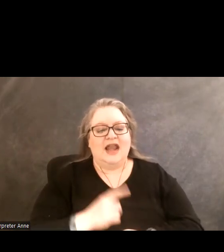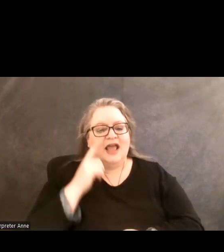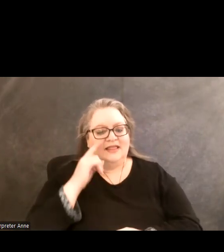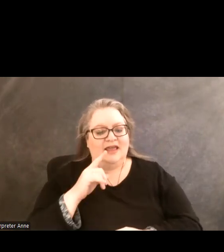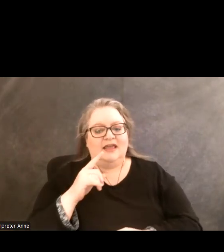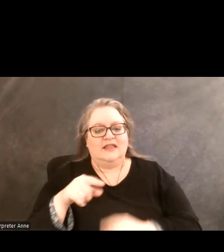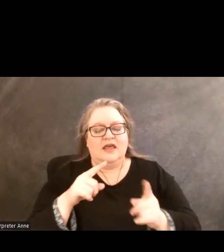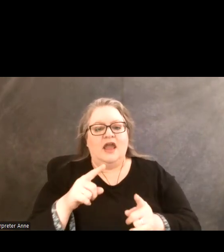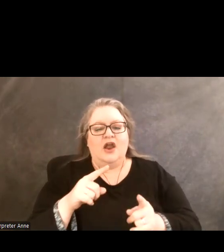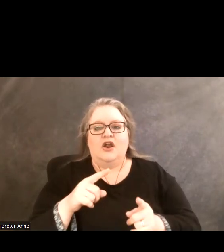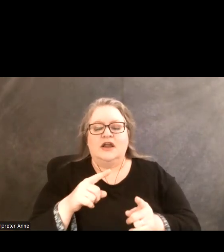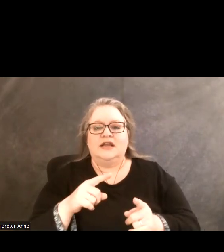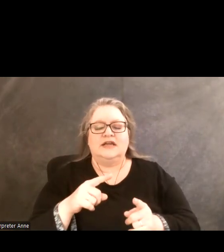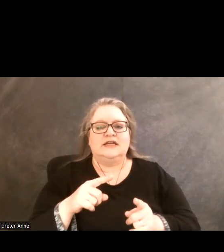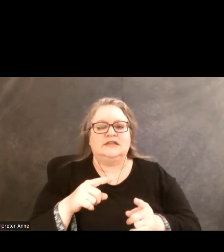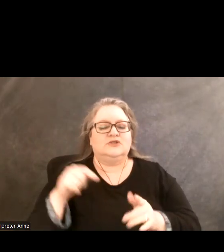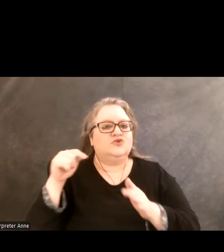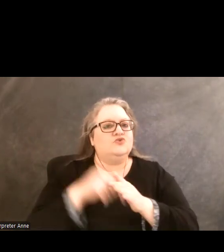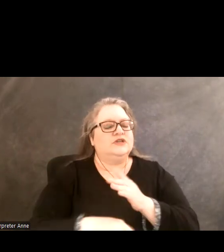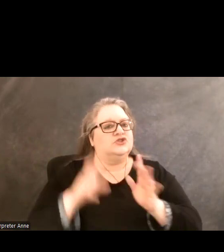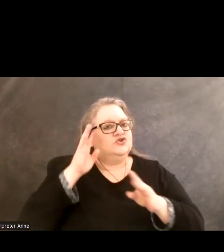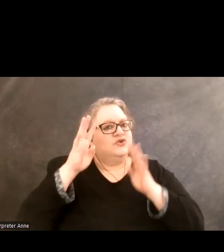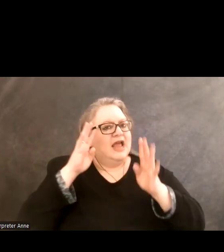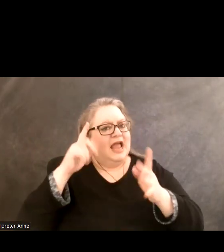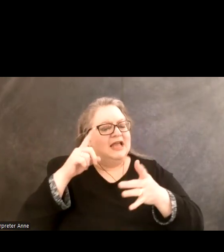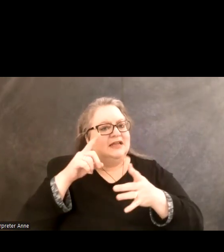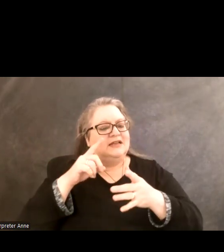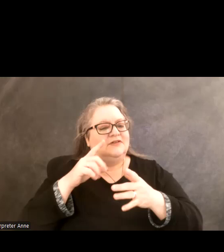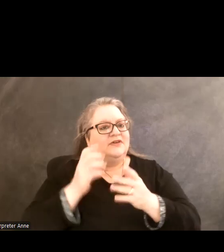rich creative opportunity there if we look at it as a stepping